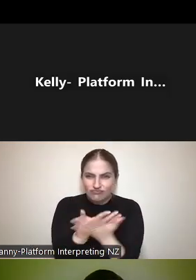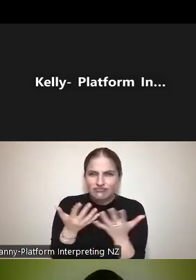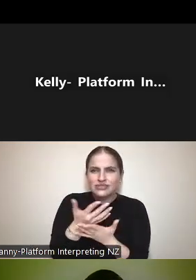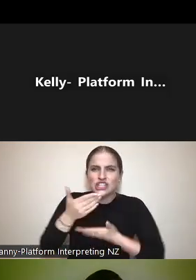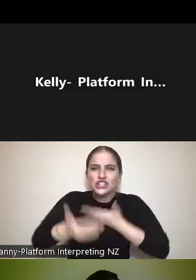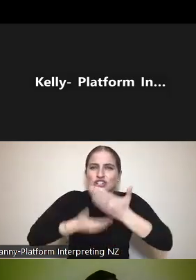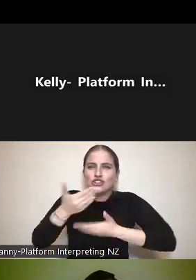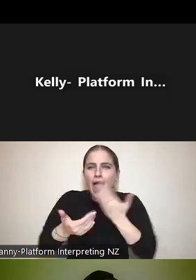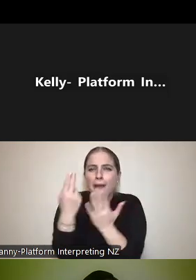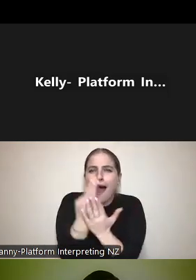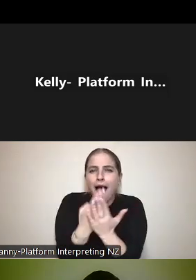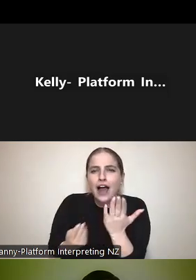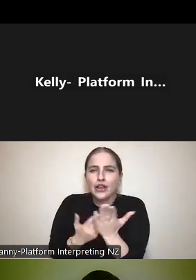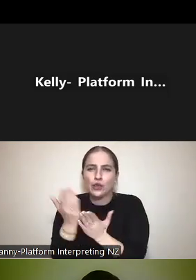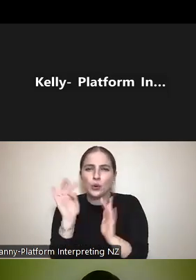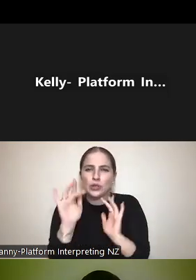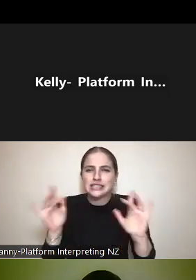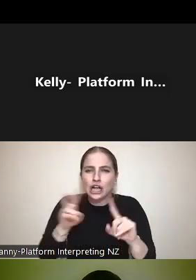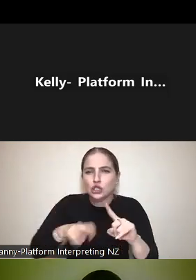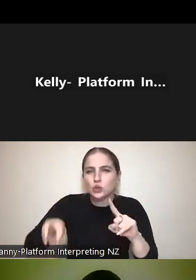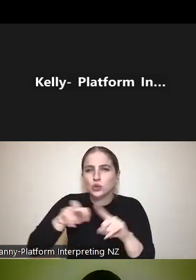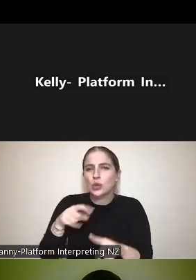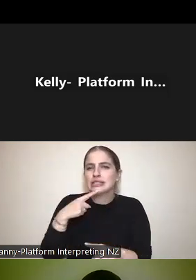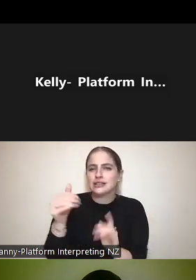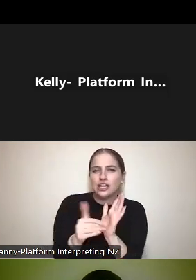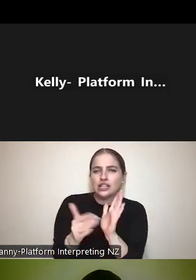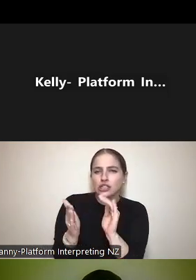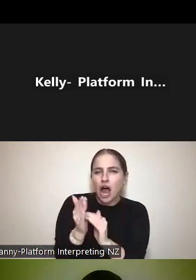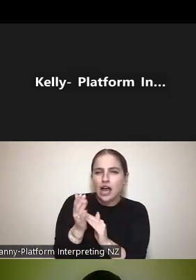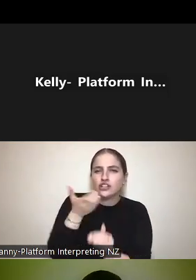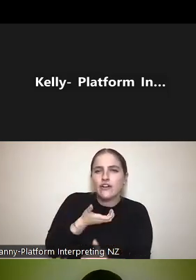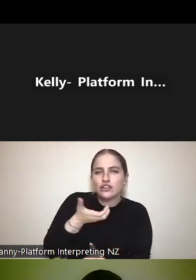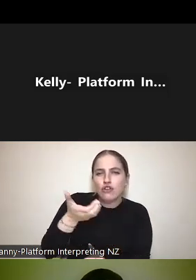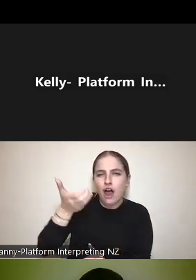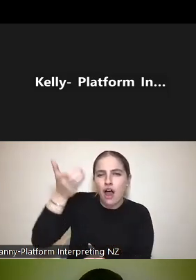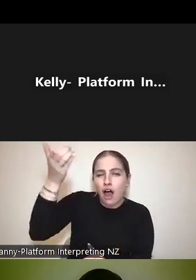it's the size of a giraffe. And the blind person said, I've never seen a giraffe.